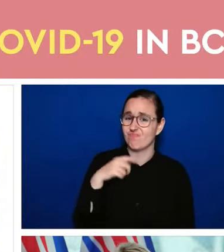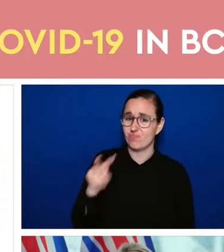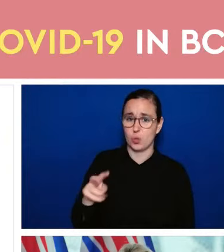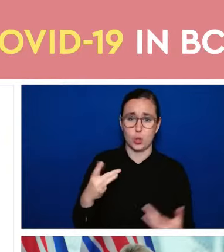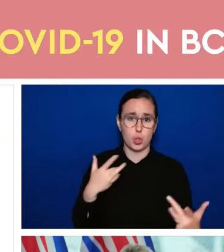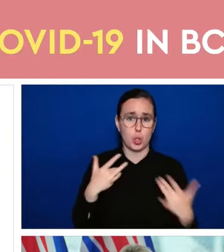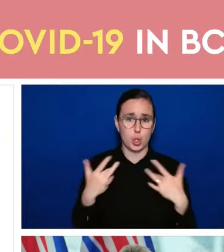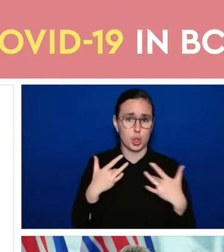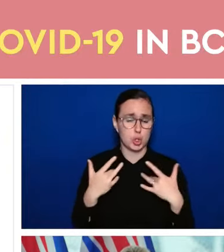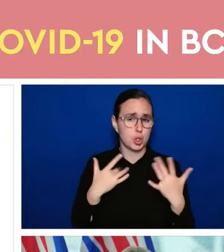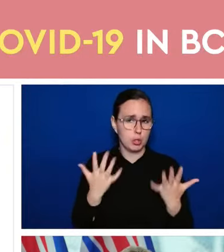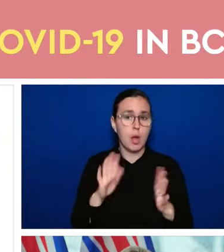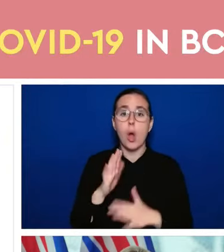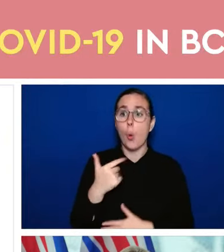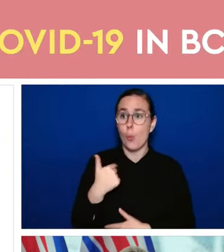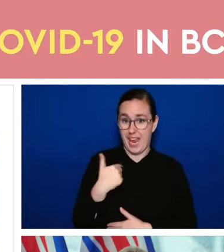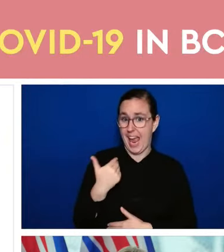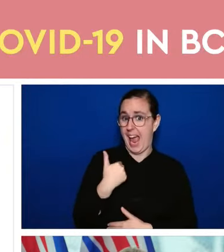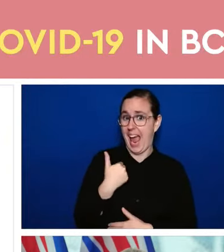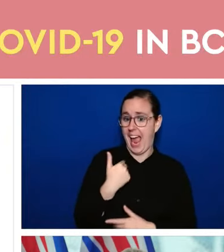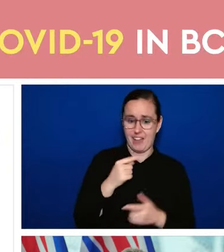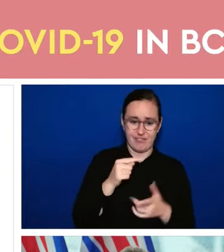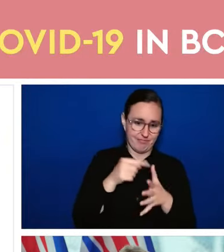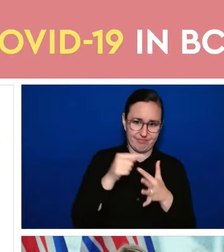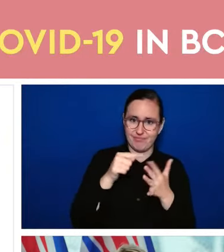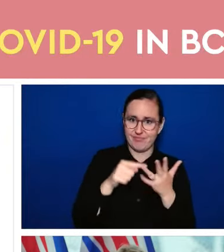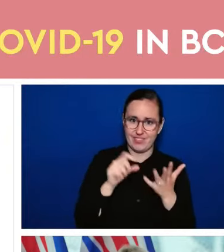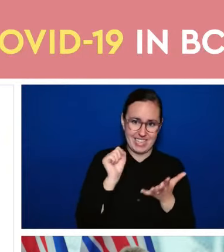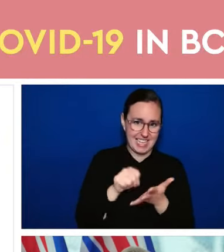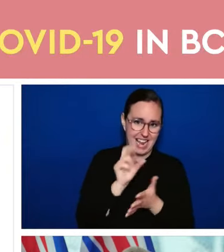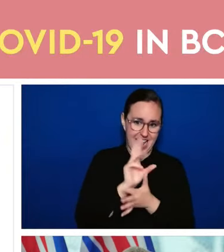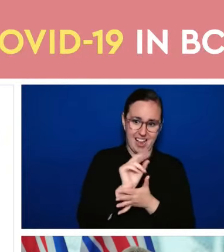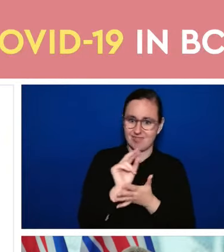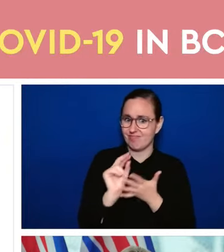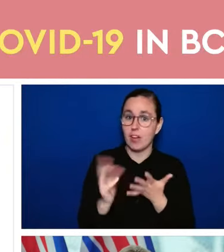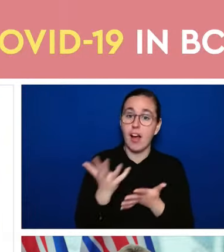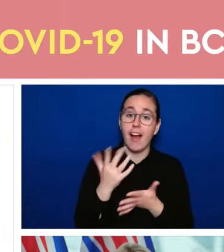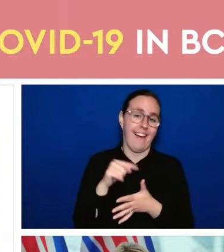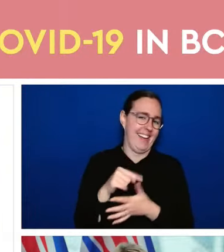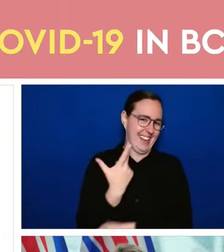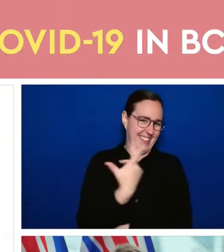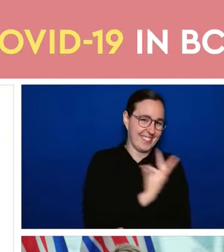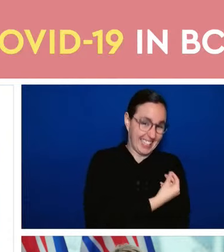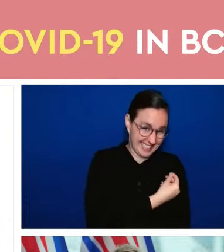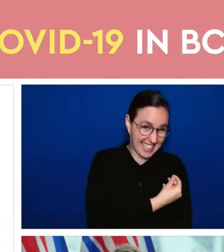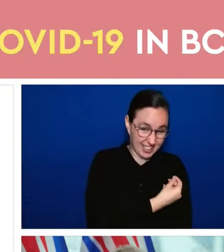people from serious illness. And that's vaccination so our provincial influence of